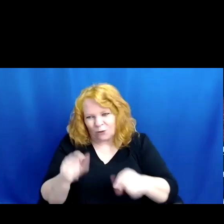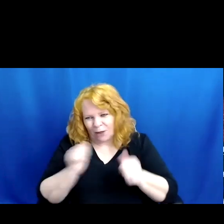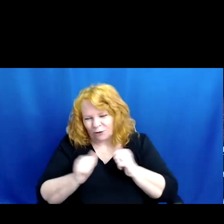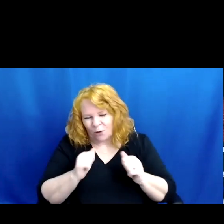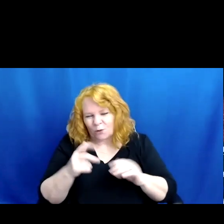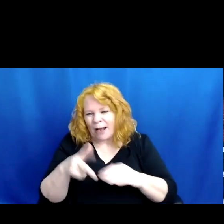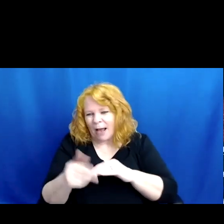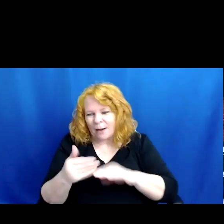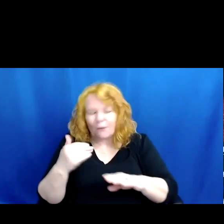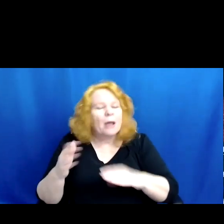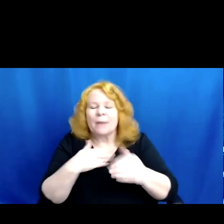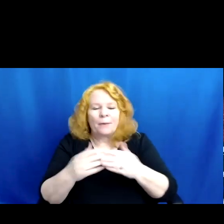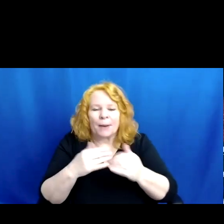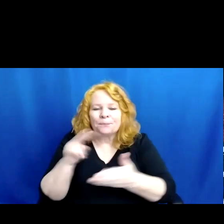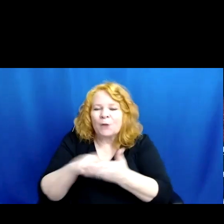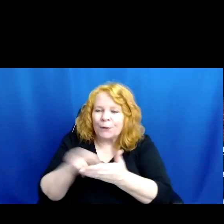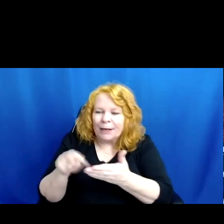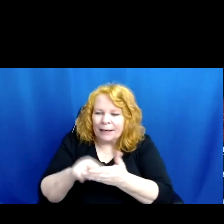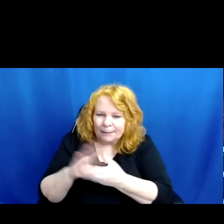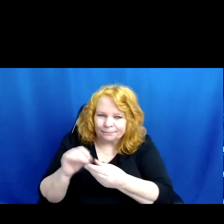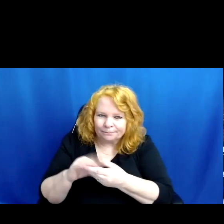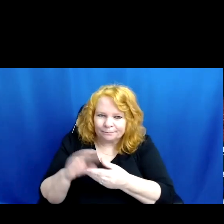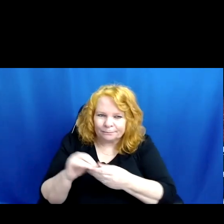I am just going to glue that side, the one side a bit.